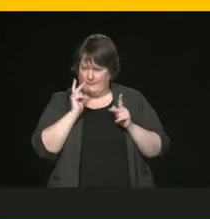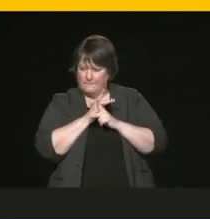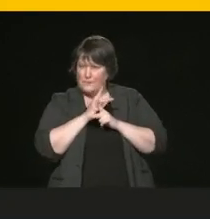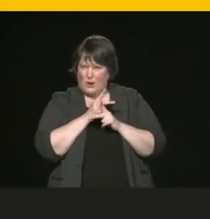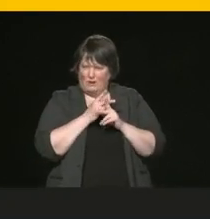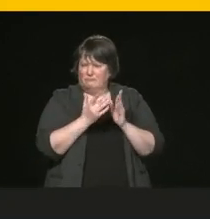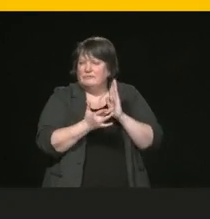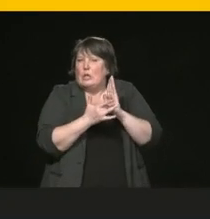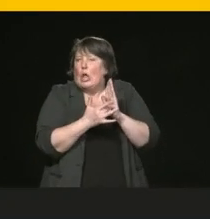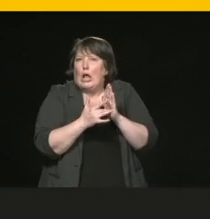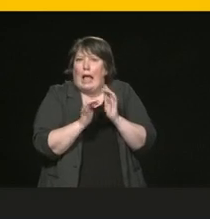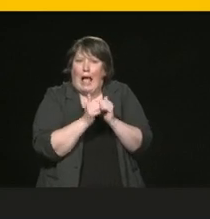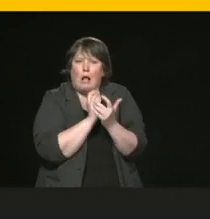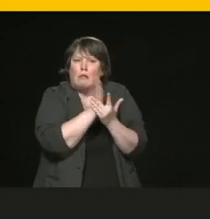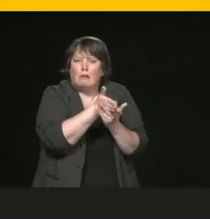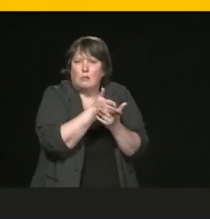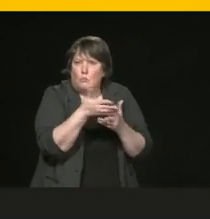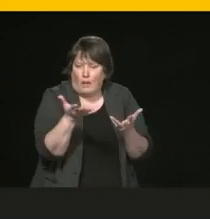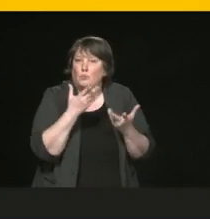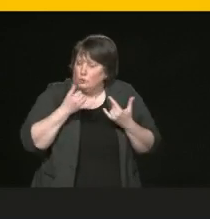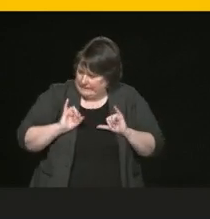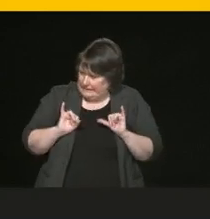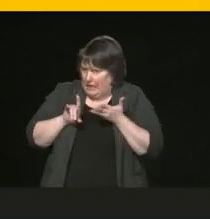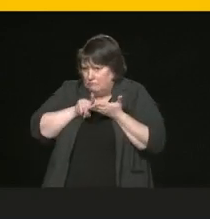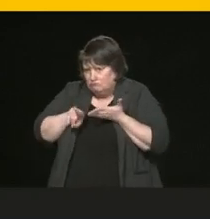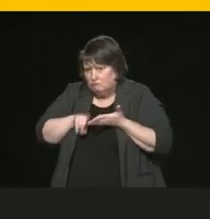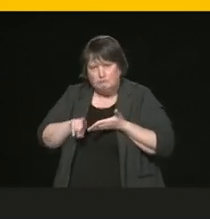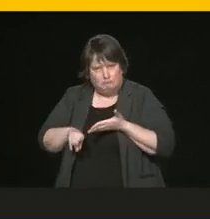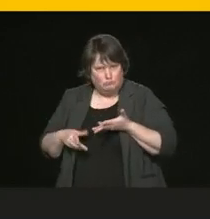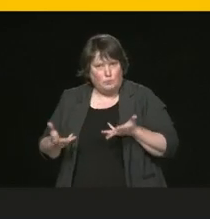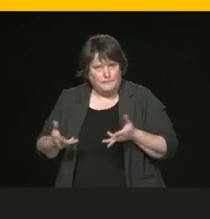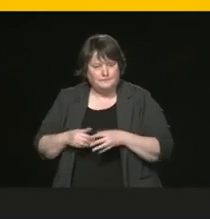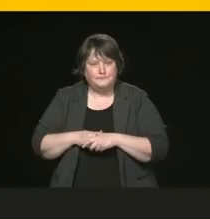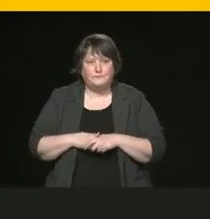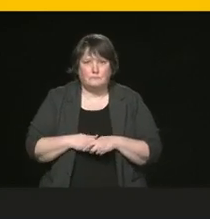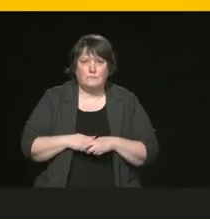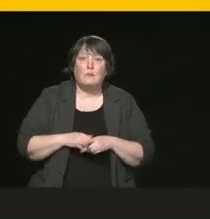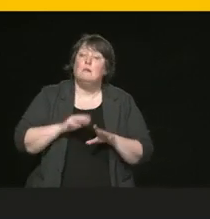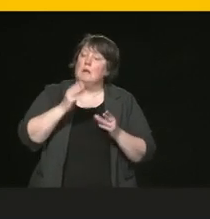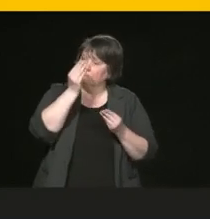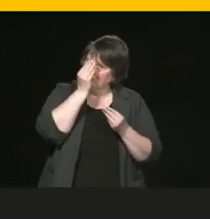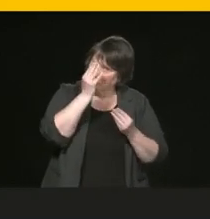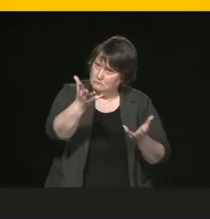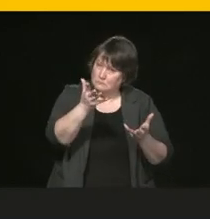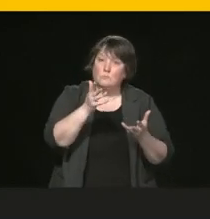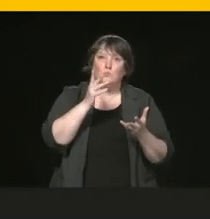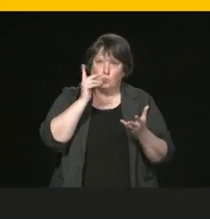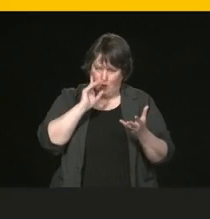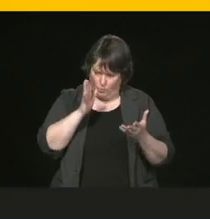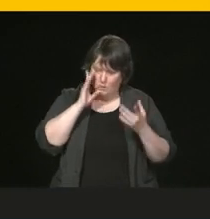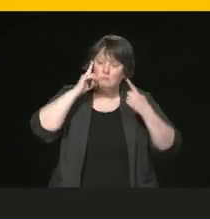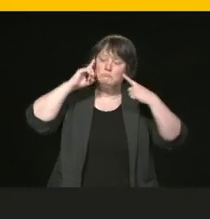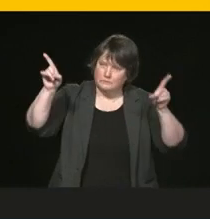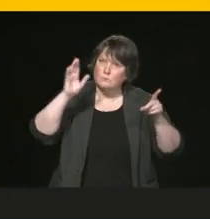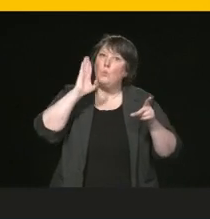BUT WE ARE REFLECTING ON WHAT THAT LOOKS LIKE AND WHAT SORT OF TECHNOLOGY AND MEDICAL SOLUTIONS WILL BE NECESSARY.